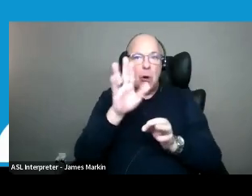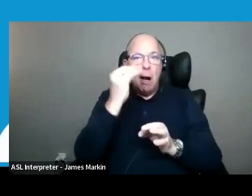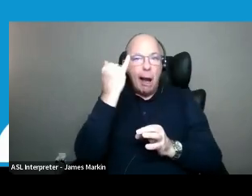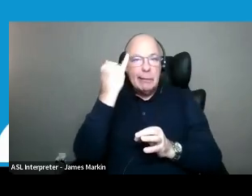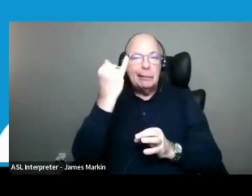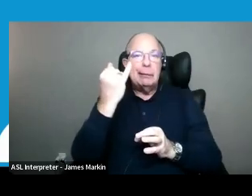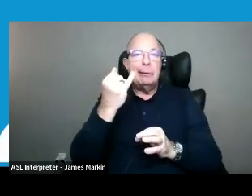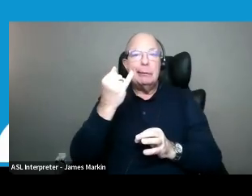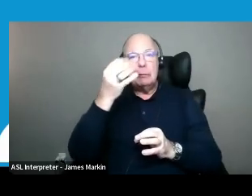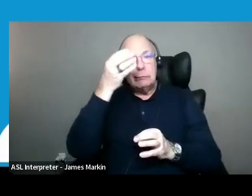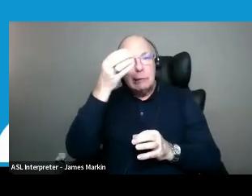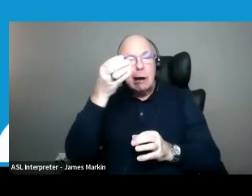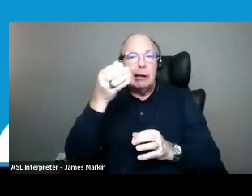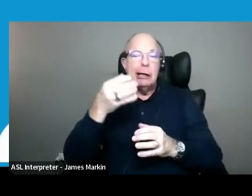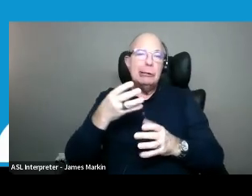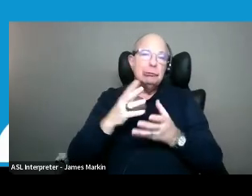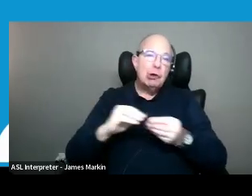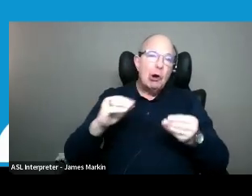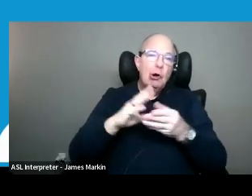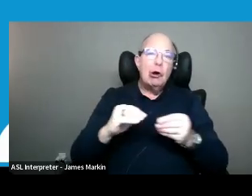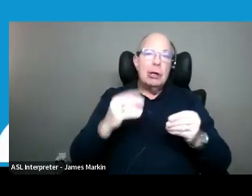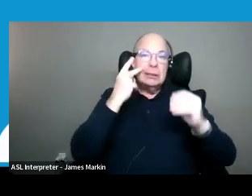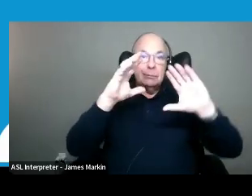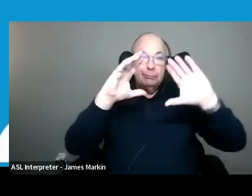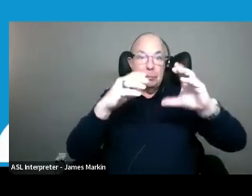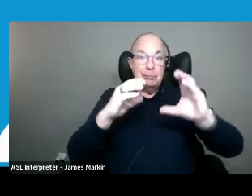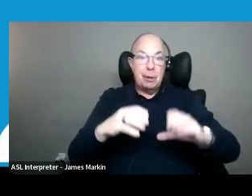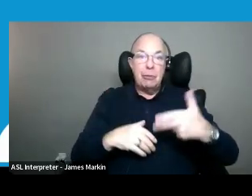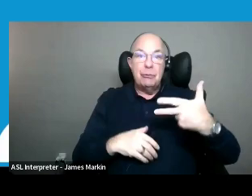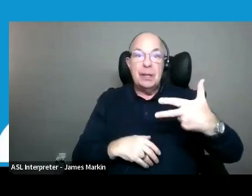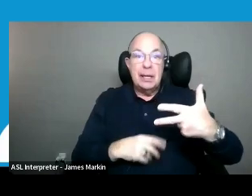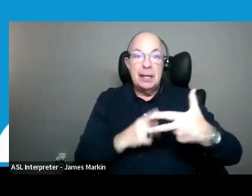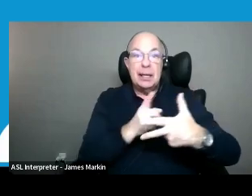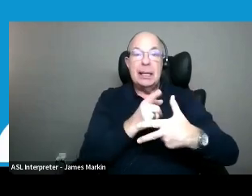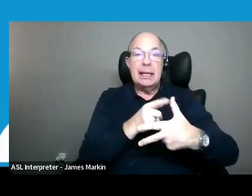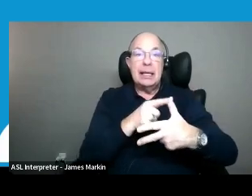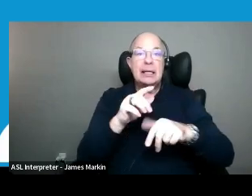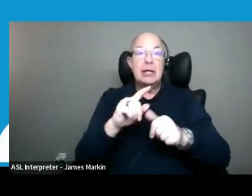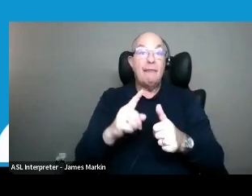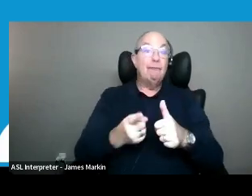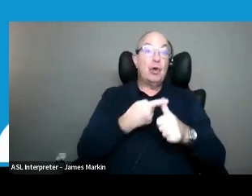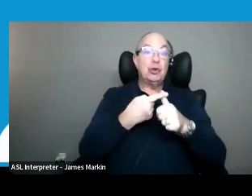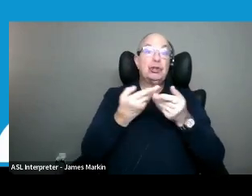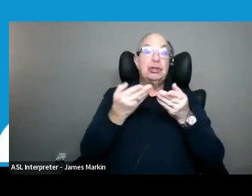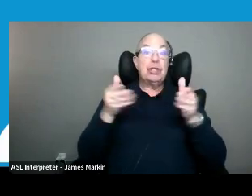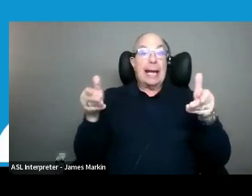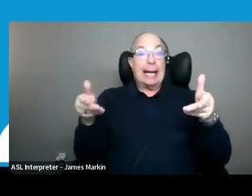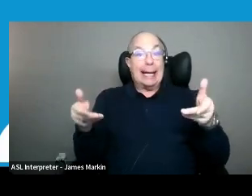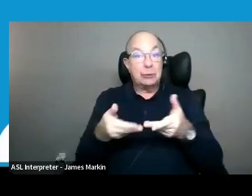Shannon Spencer (she/her): So, it's kind of sort of divided into three parts. You have the introduction, where you introduce yourself.